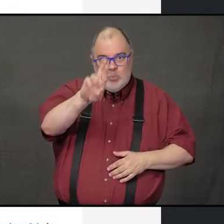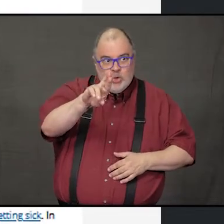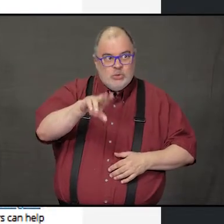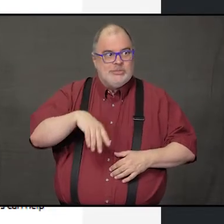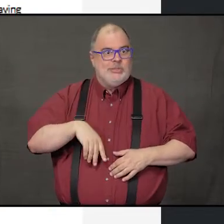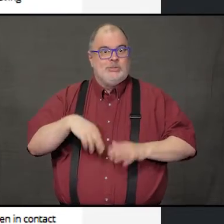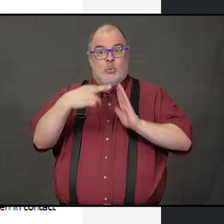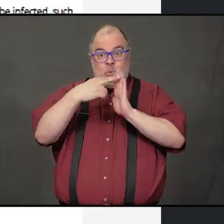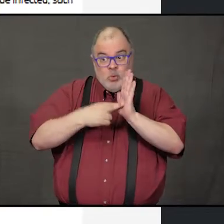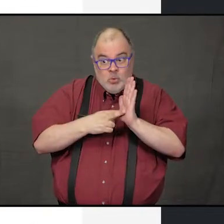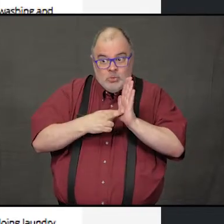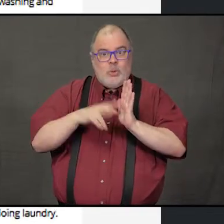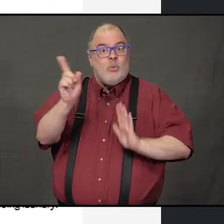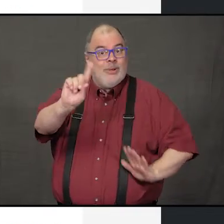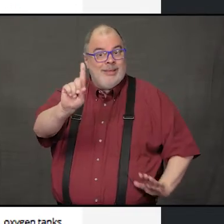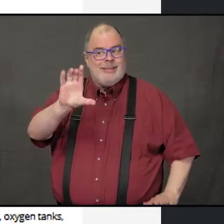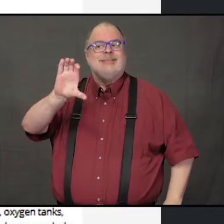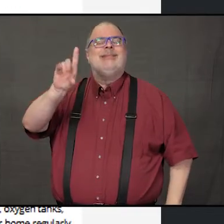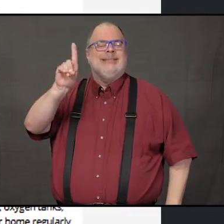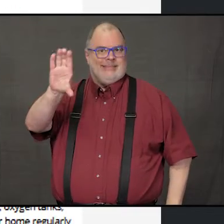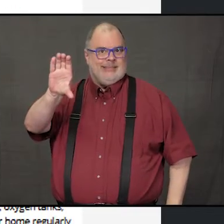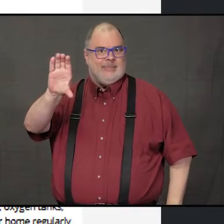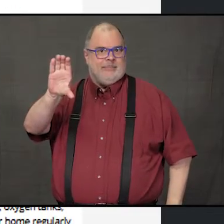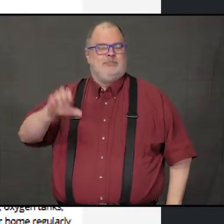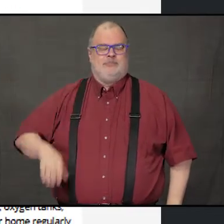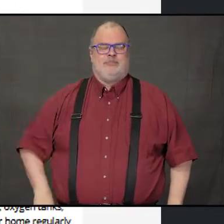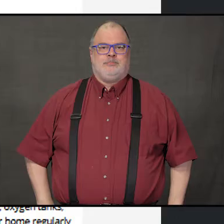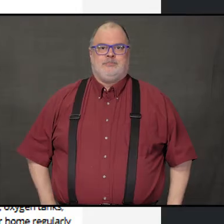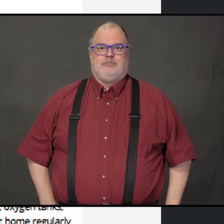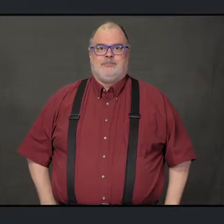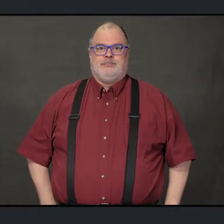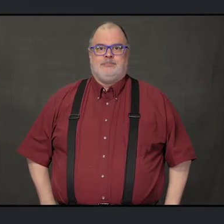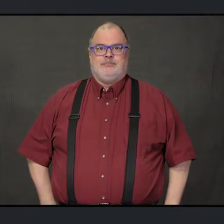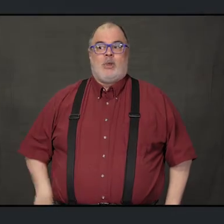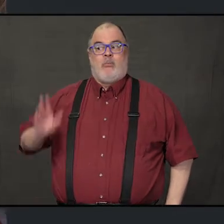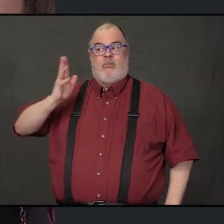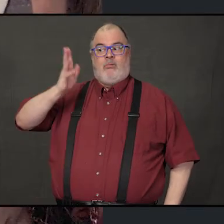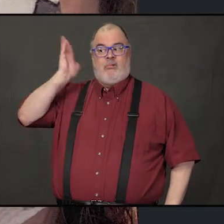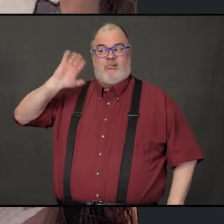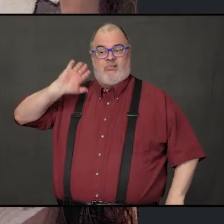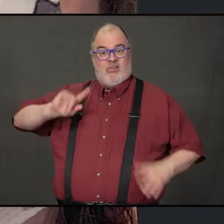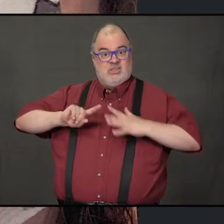pandemic first started but after being vaccinated and boosted, I now feel safe.